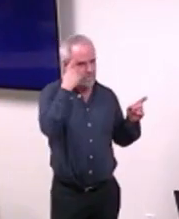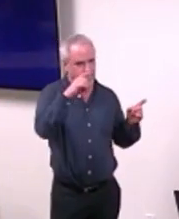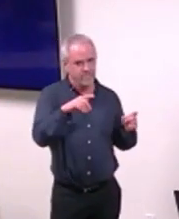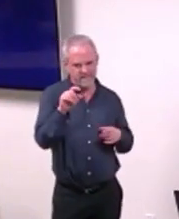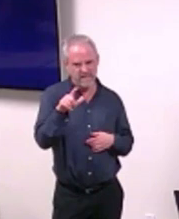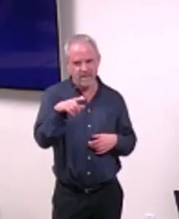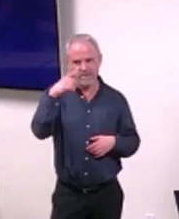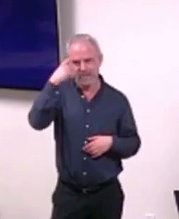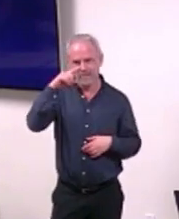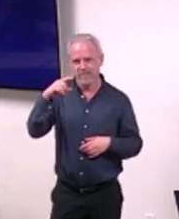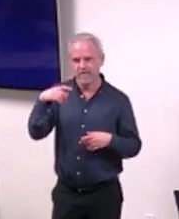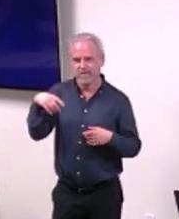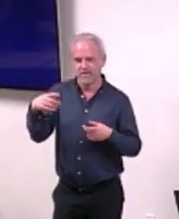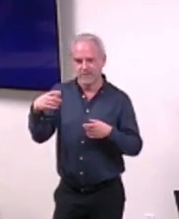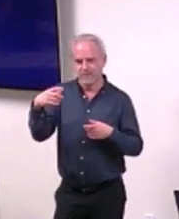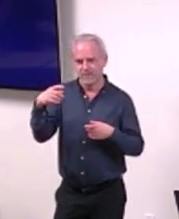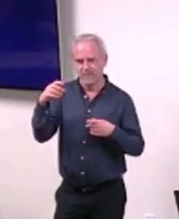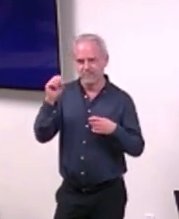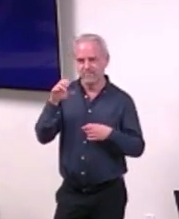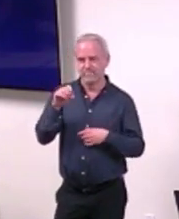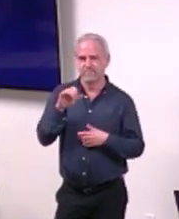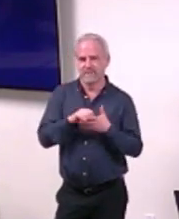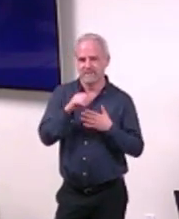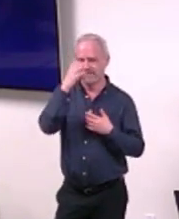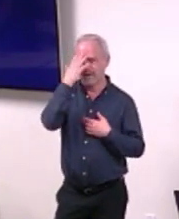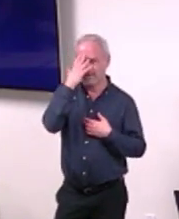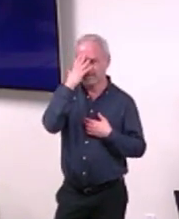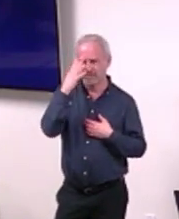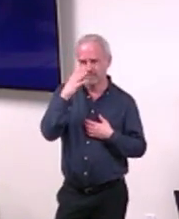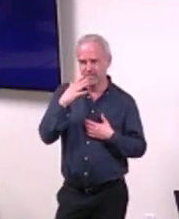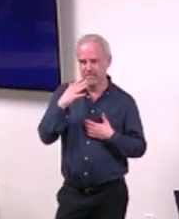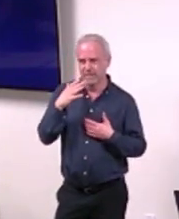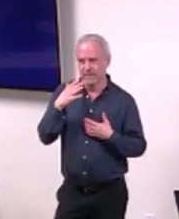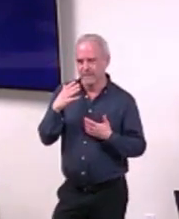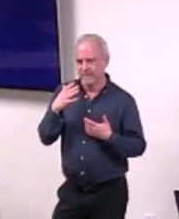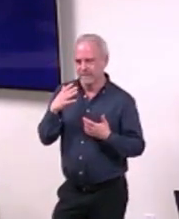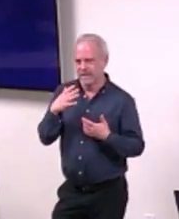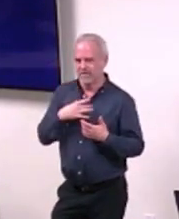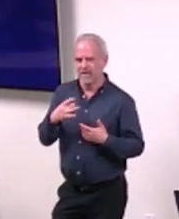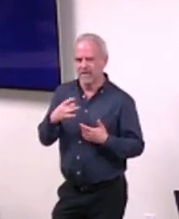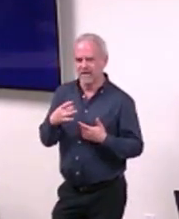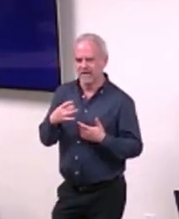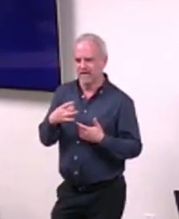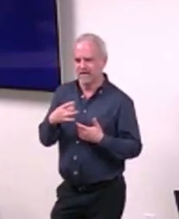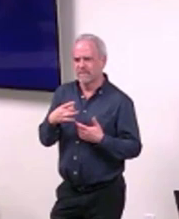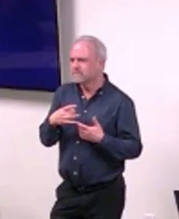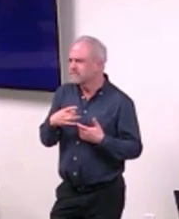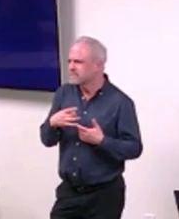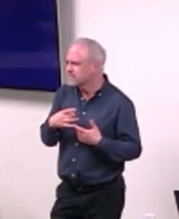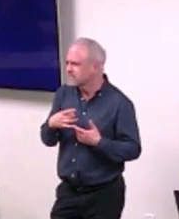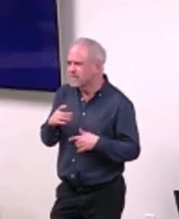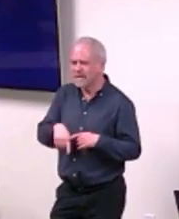And what I'd love to do is just spend a little time collectively doing some shared meaning-making.